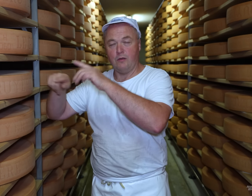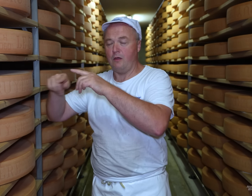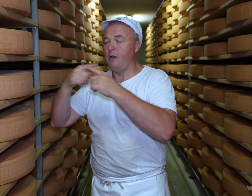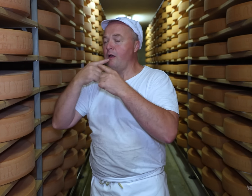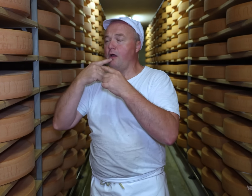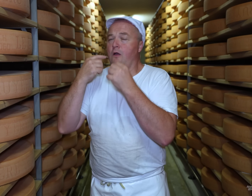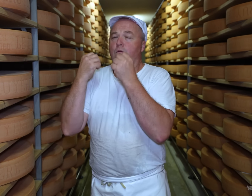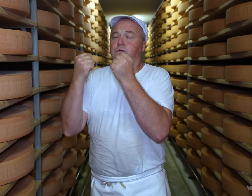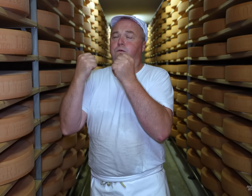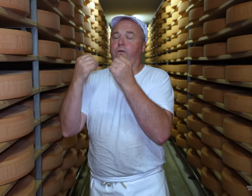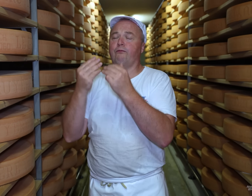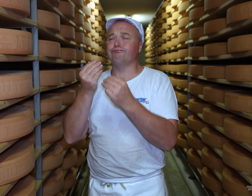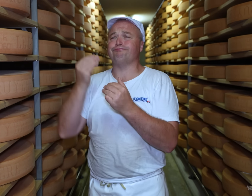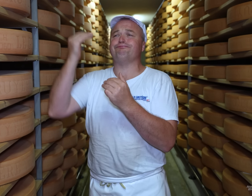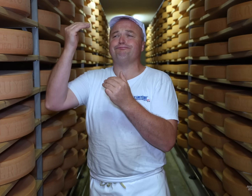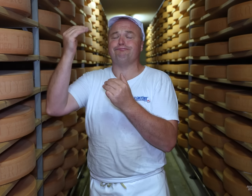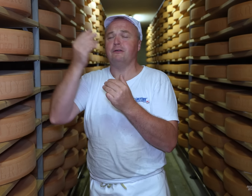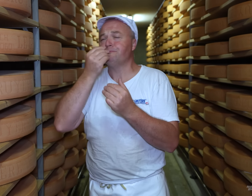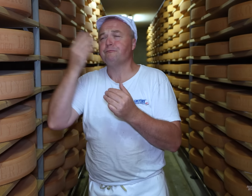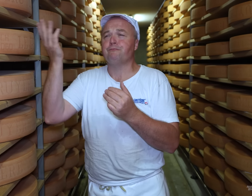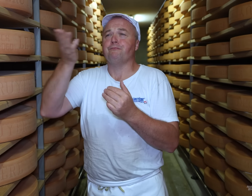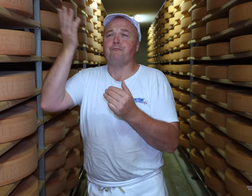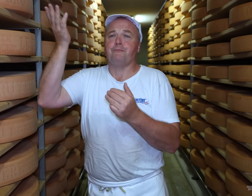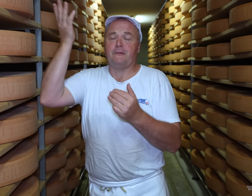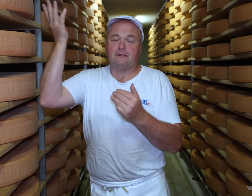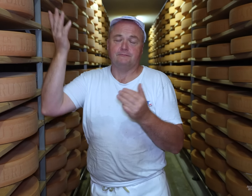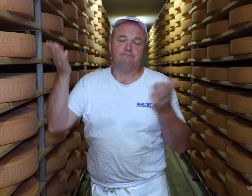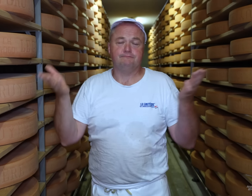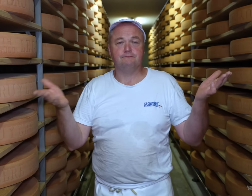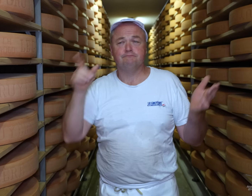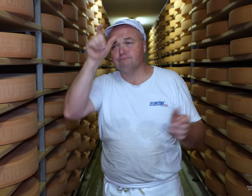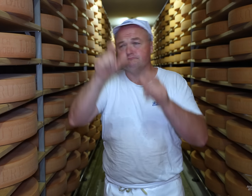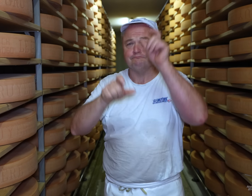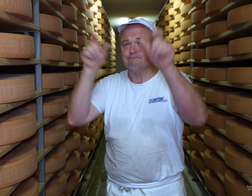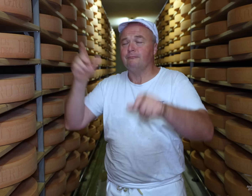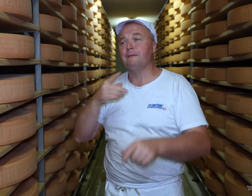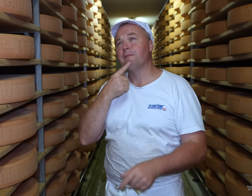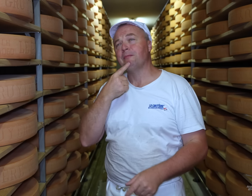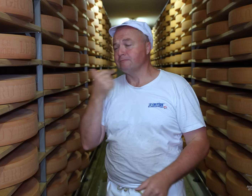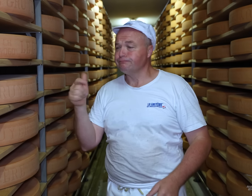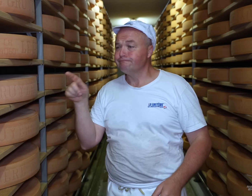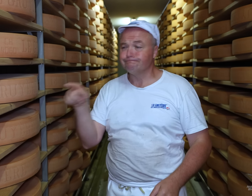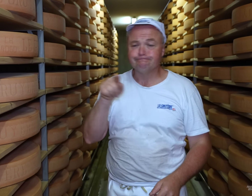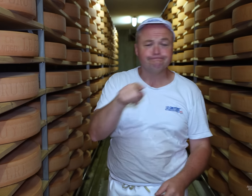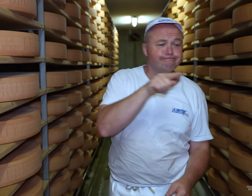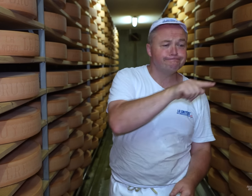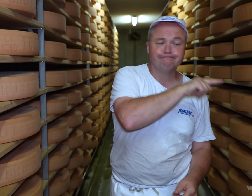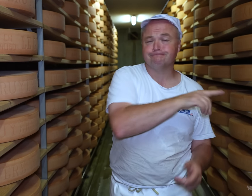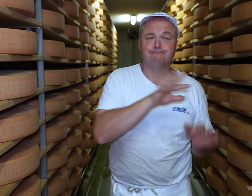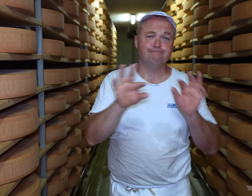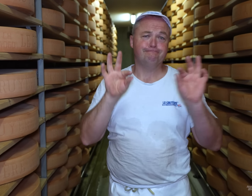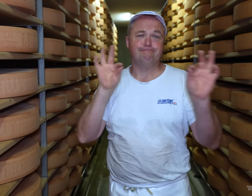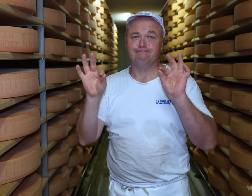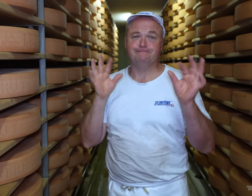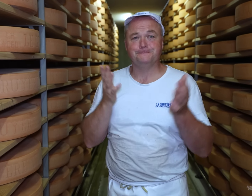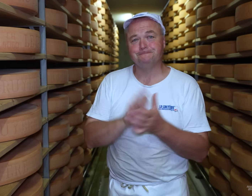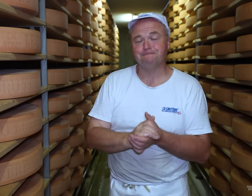stronger and elevated flavor profiles. Taste preferences are up to each person.